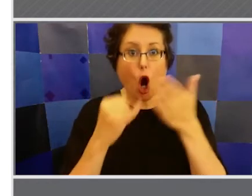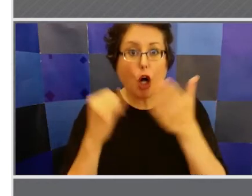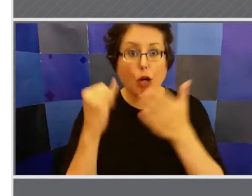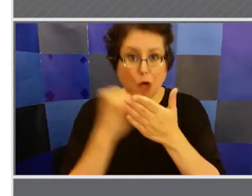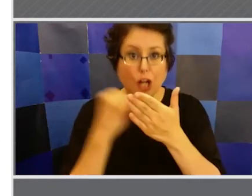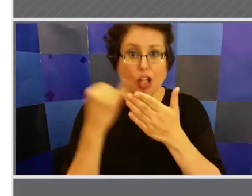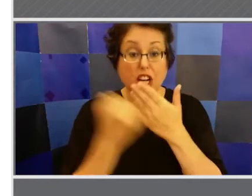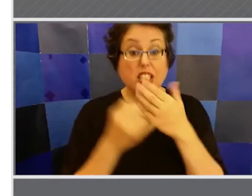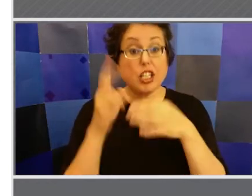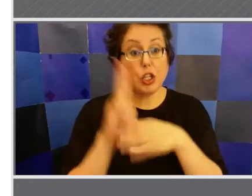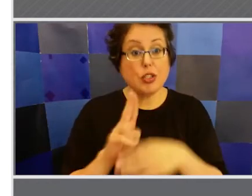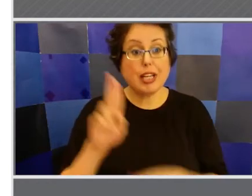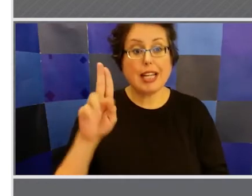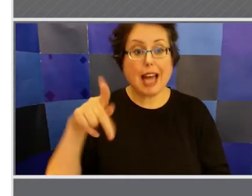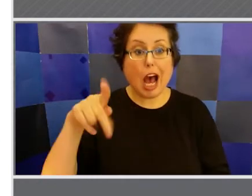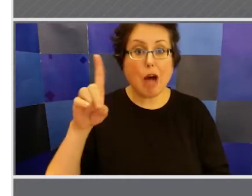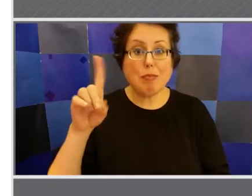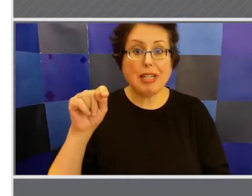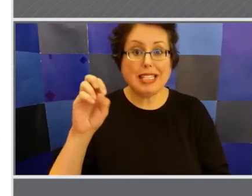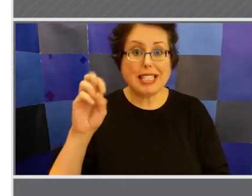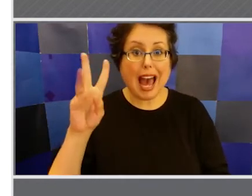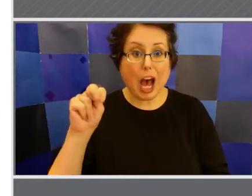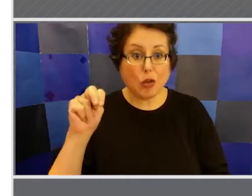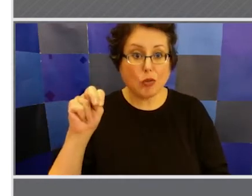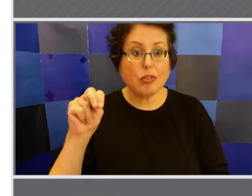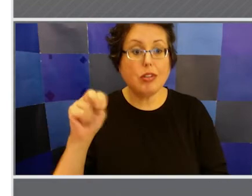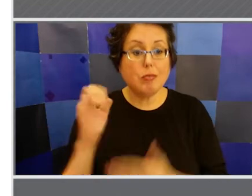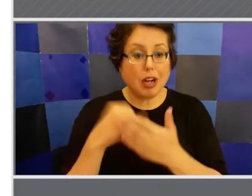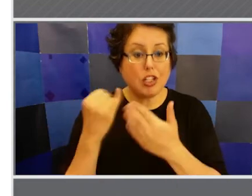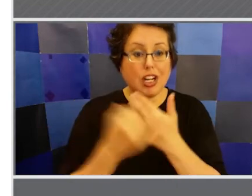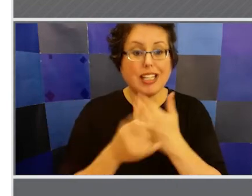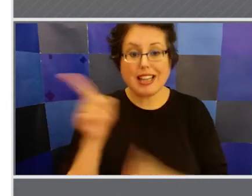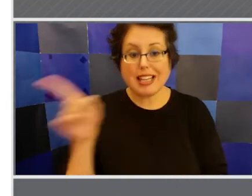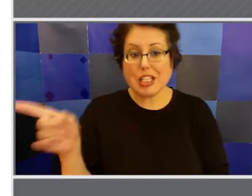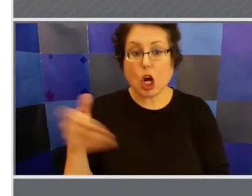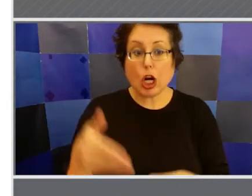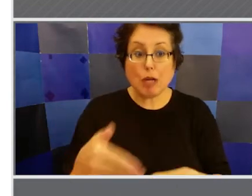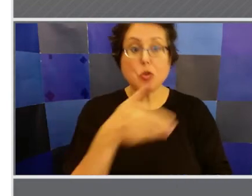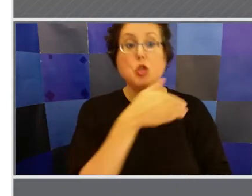eco innovation district example, this these are improvements that the department